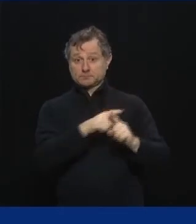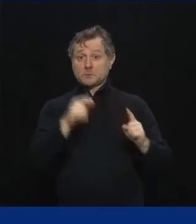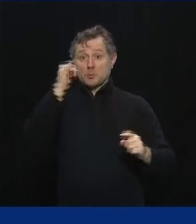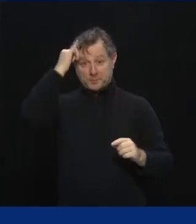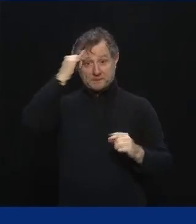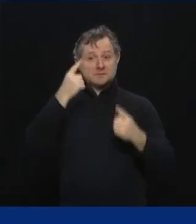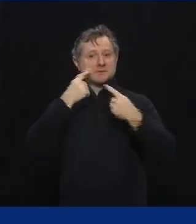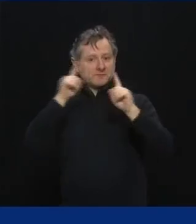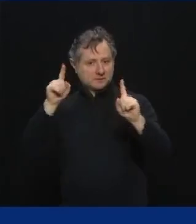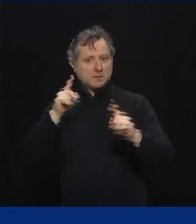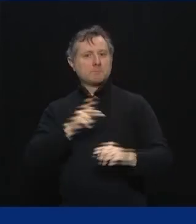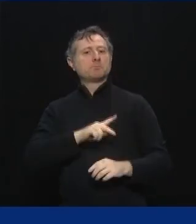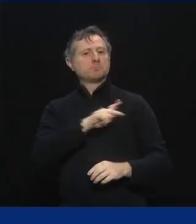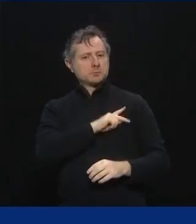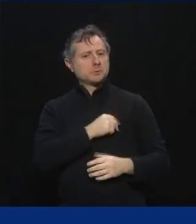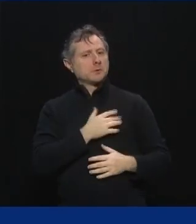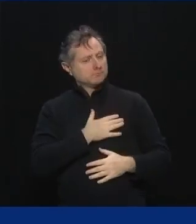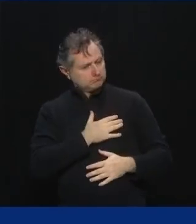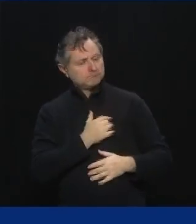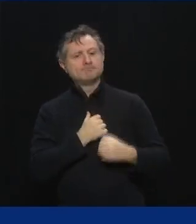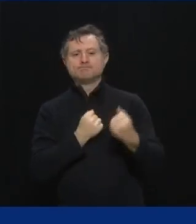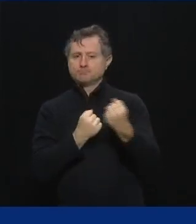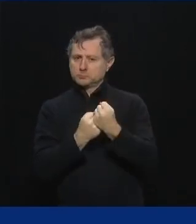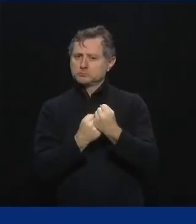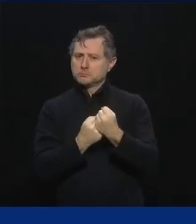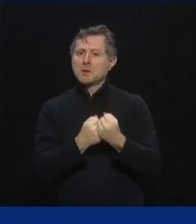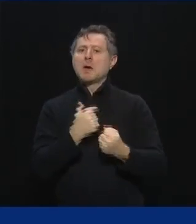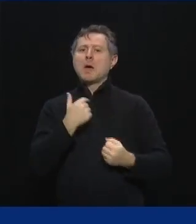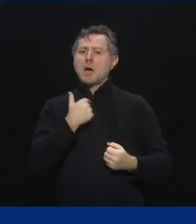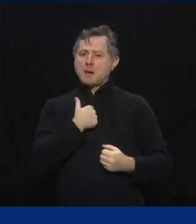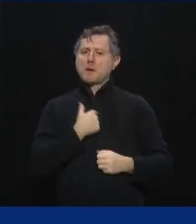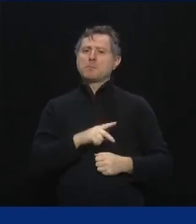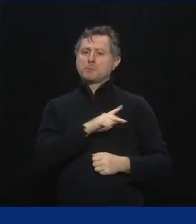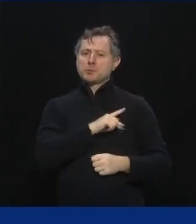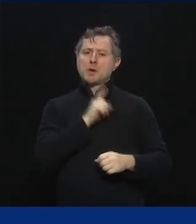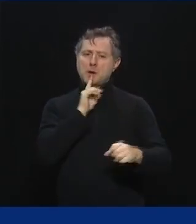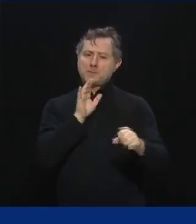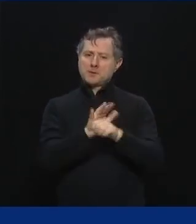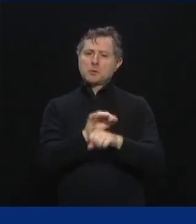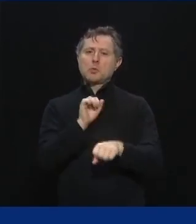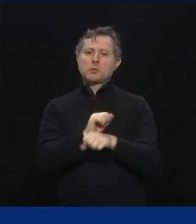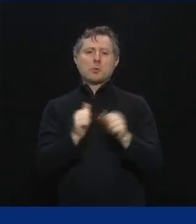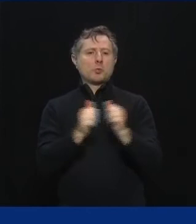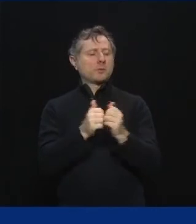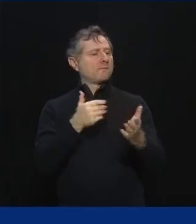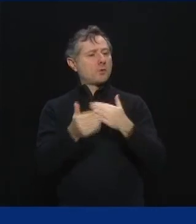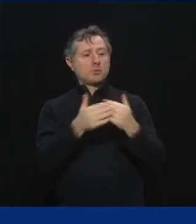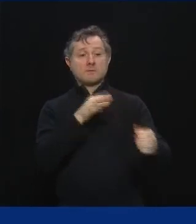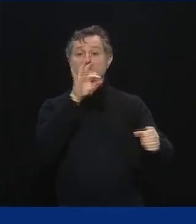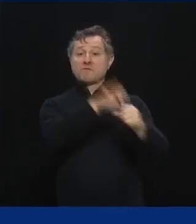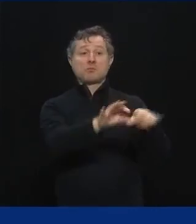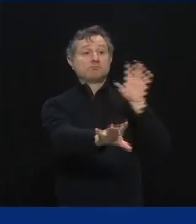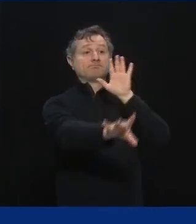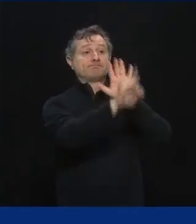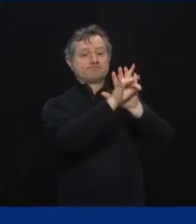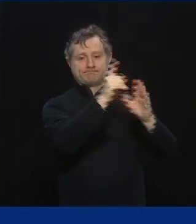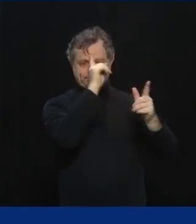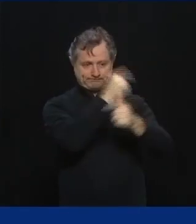MY SLEEVES UP WITH WHOEVER EMERGES AS THE VICTOR. BUFFALO'S SUCCESS IS IMPORTANT